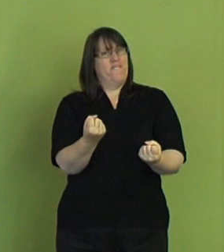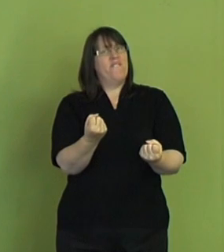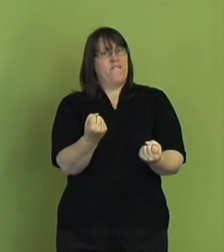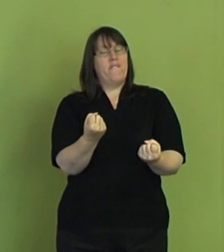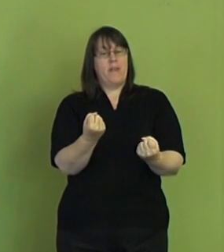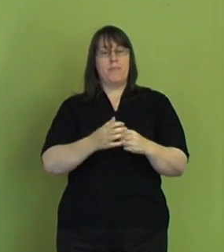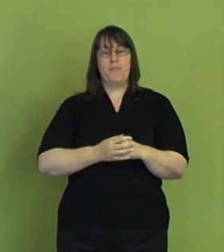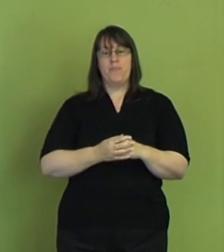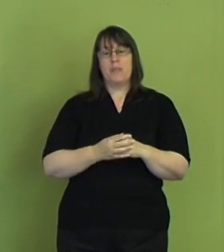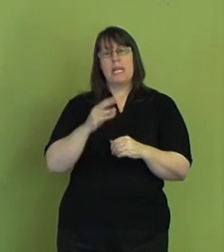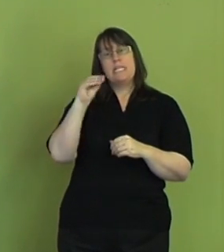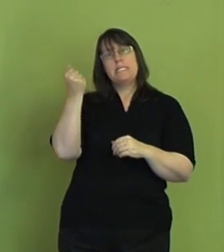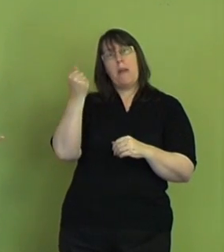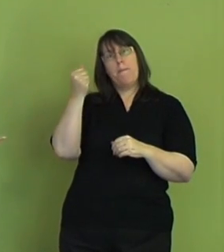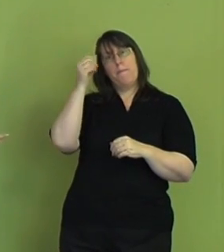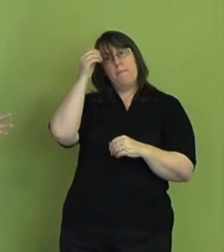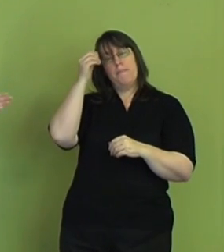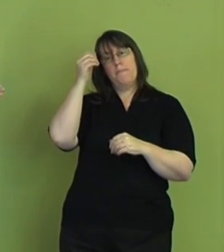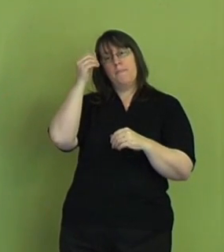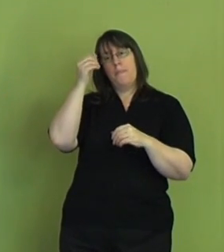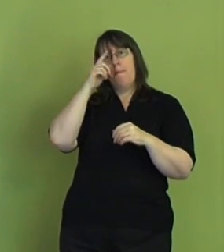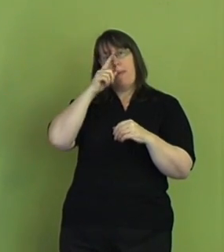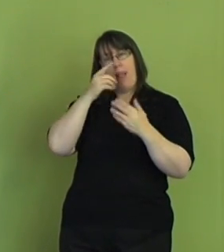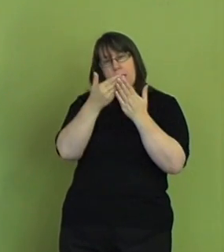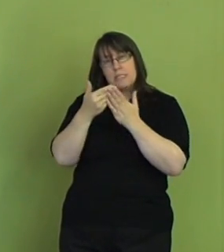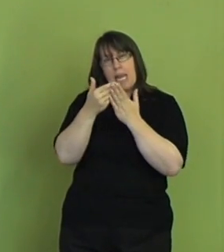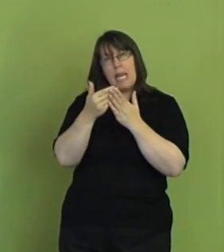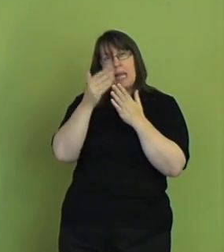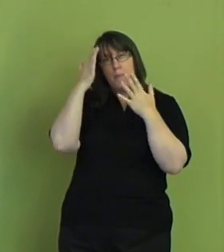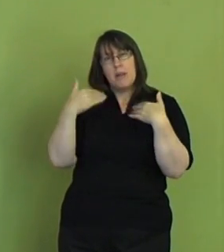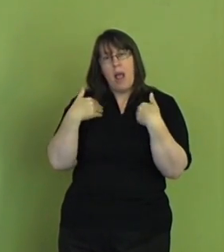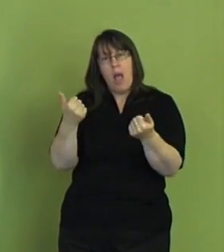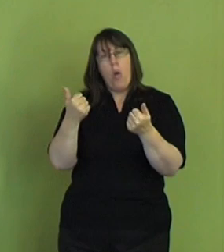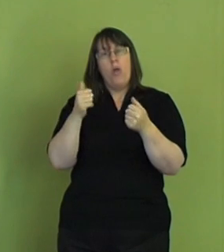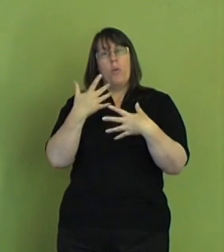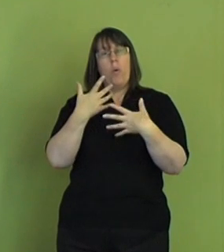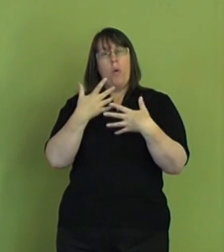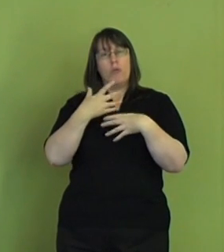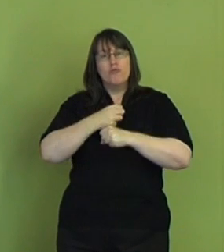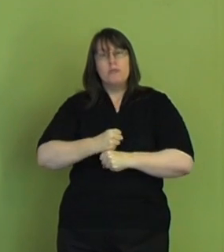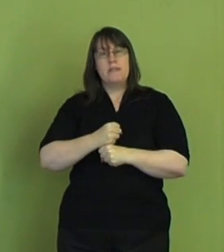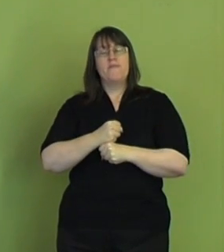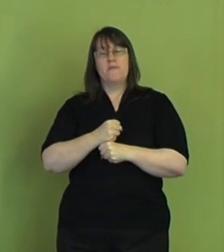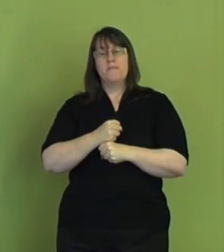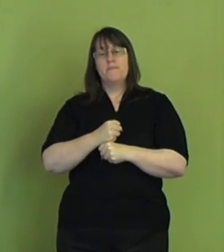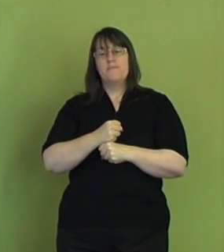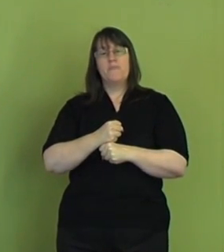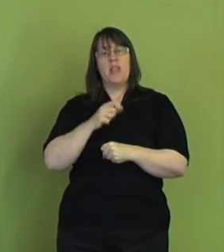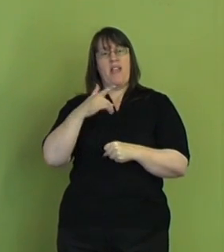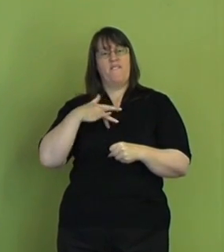talked about this idea of severing the attachment with the loved one that had moved on,